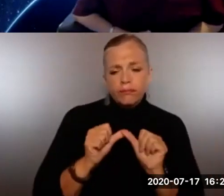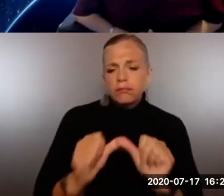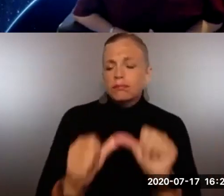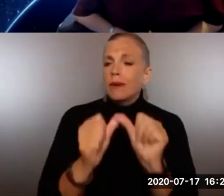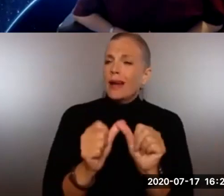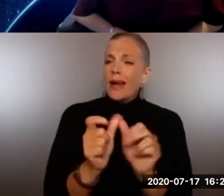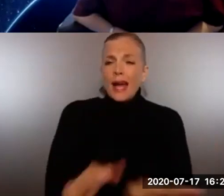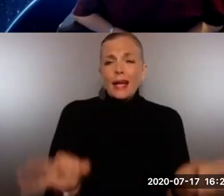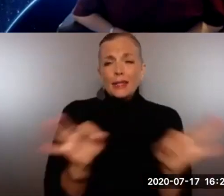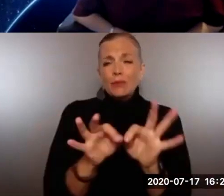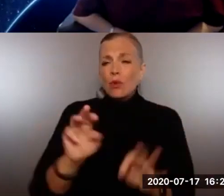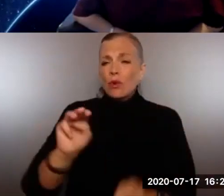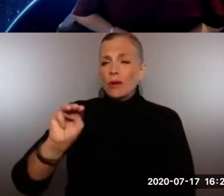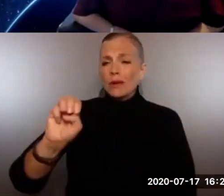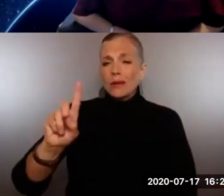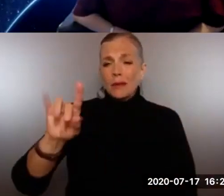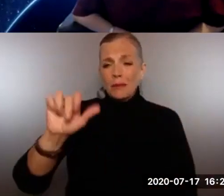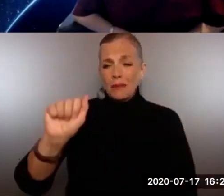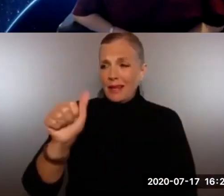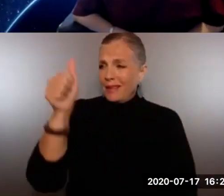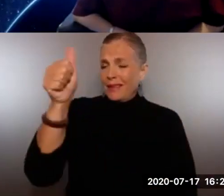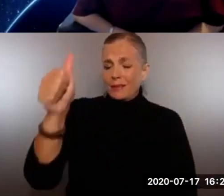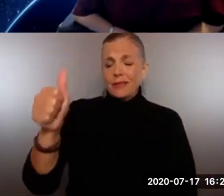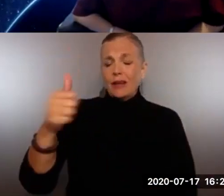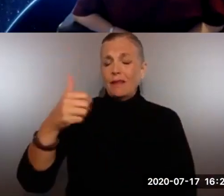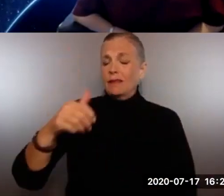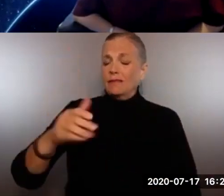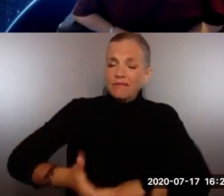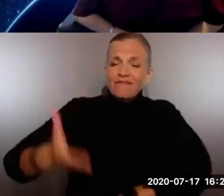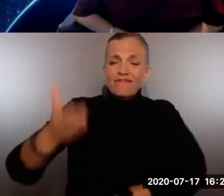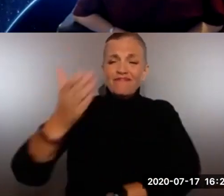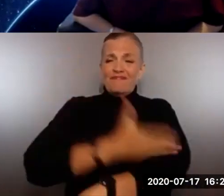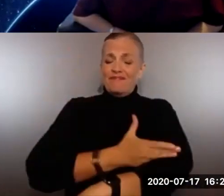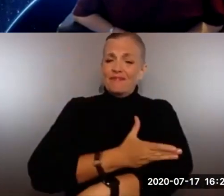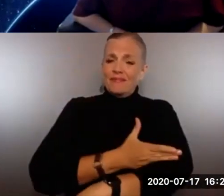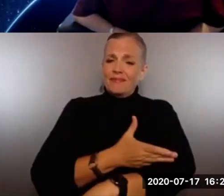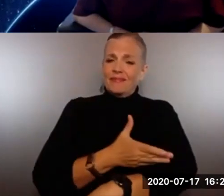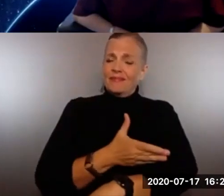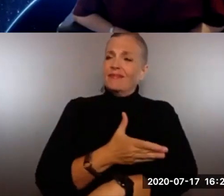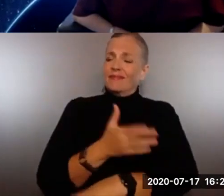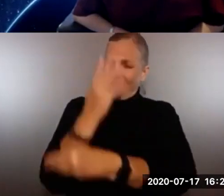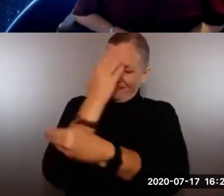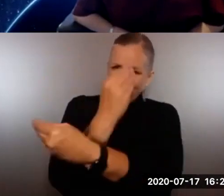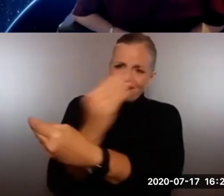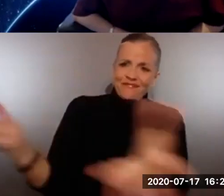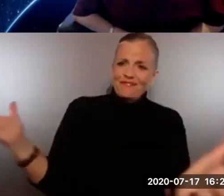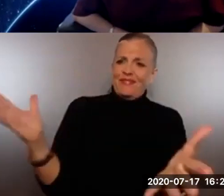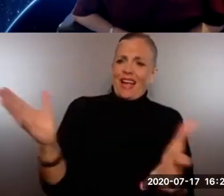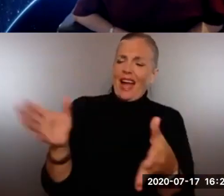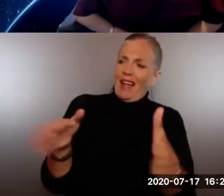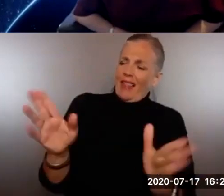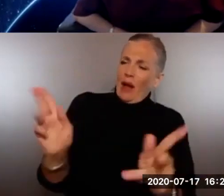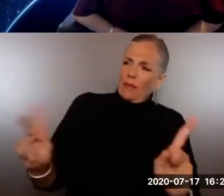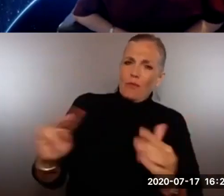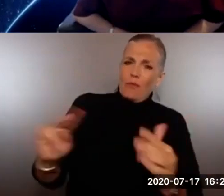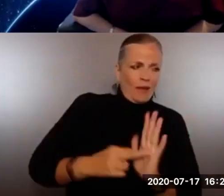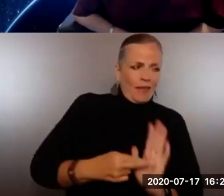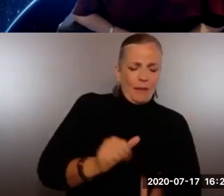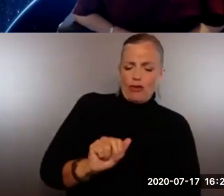a much better job of really allowing people to understand what augmentative communication is,